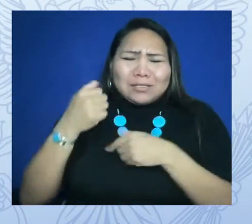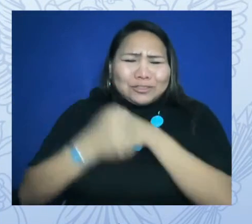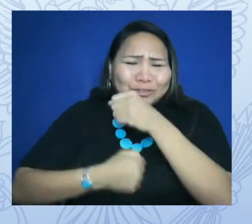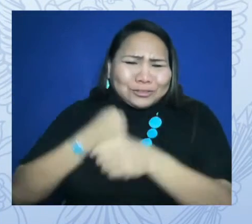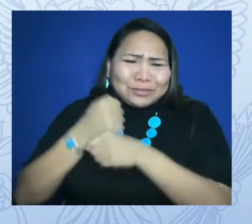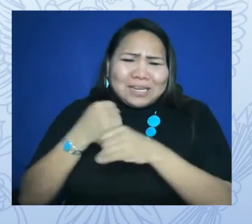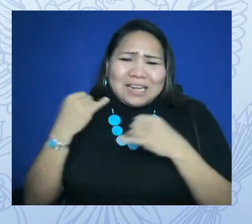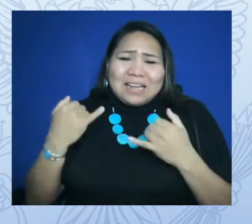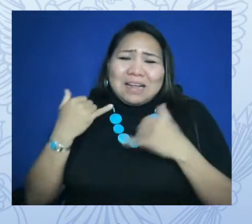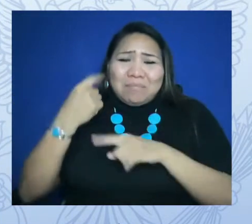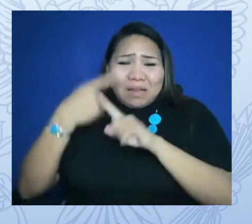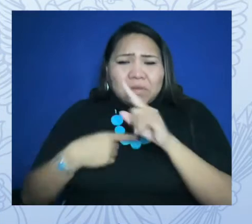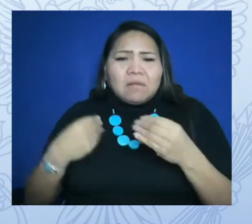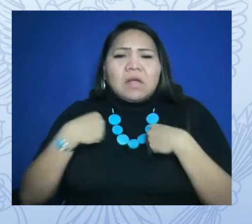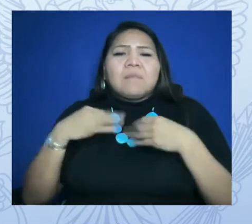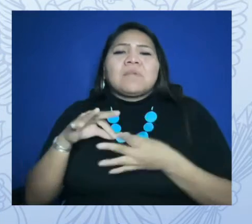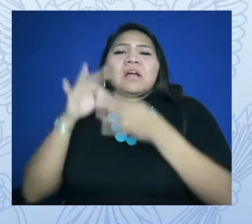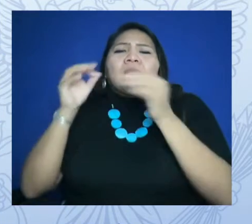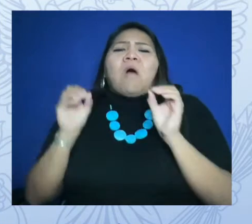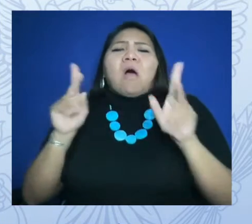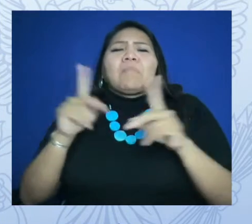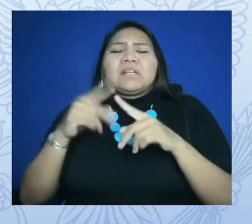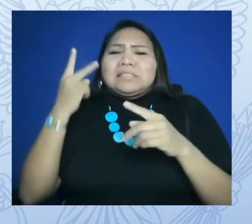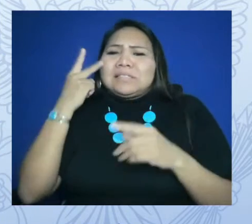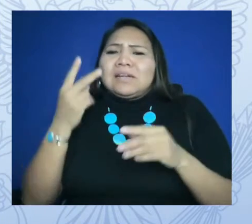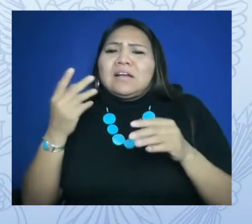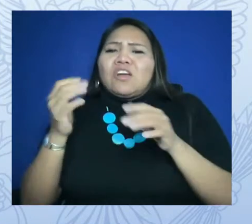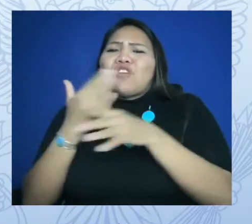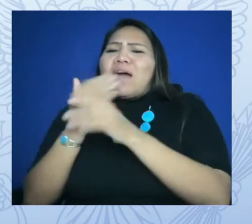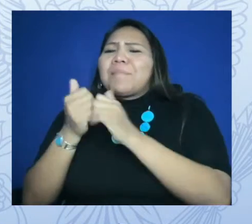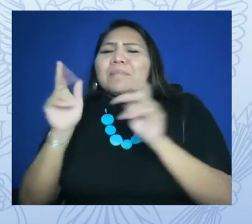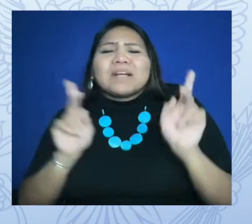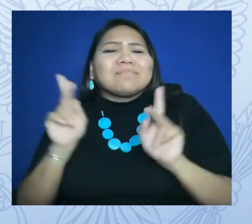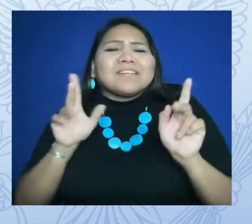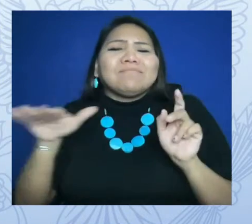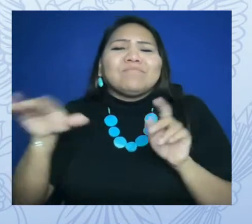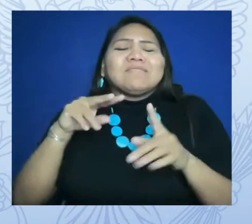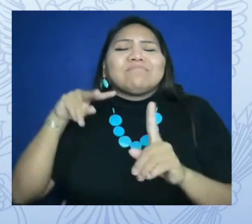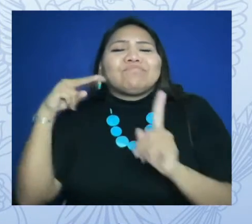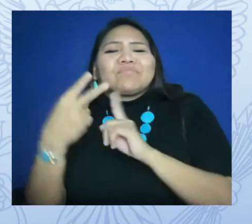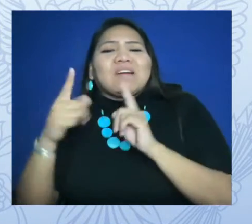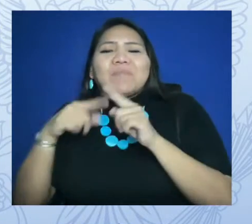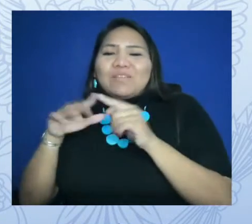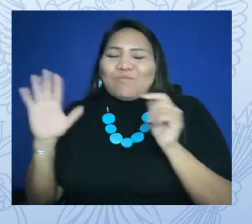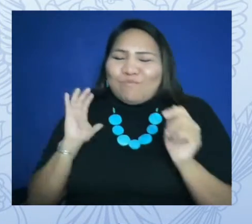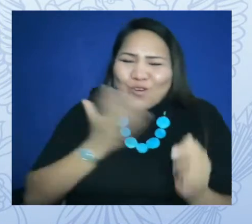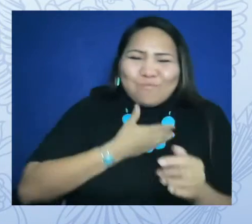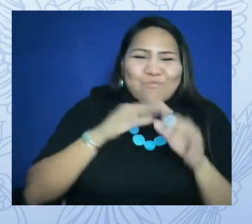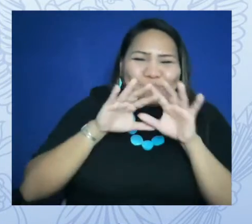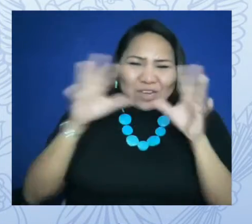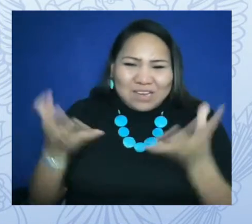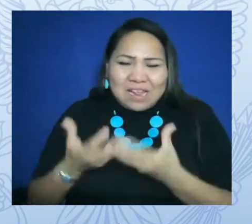and share with others our perspectives about our world by using our voices and being seen.